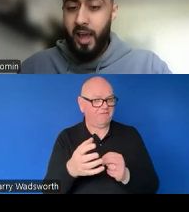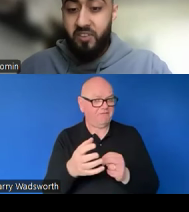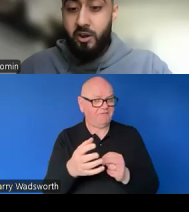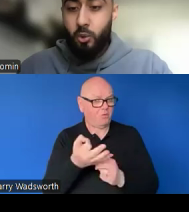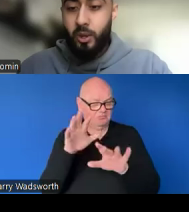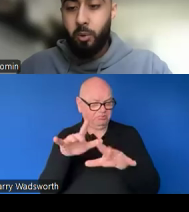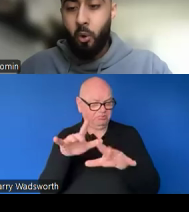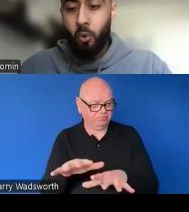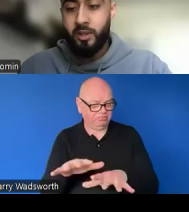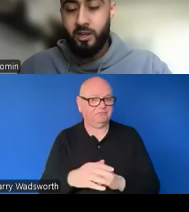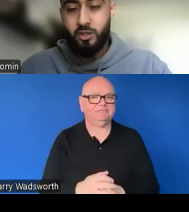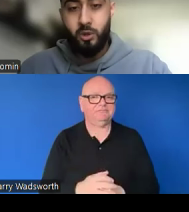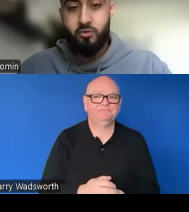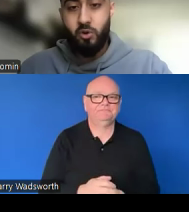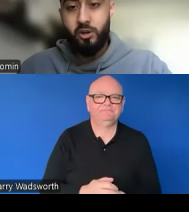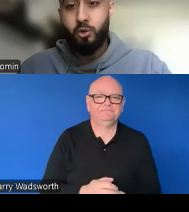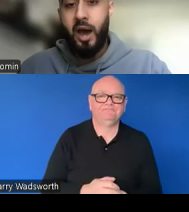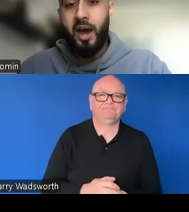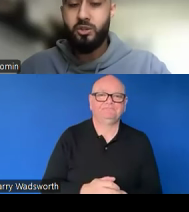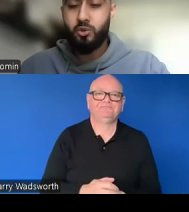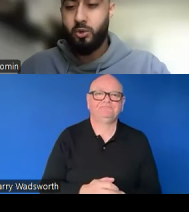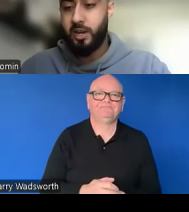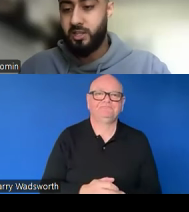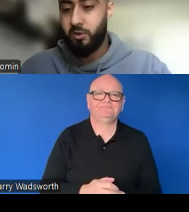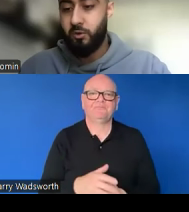A very quick poll that I just want to run. Who has used Google Ads before?